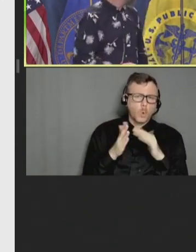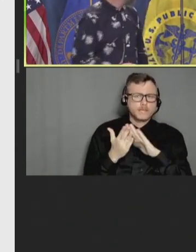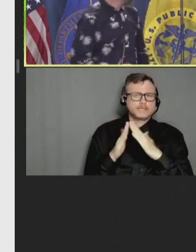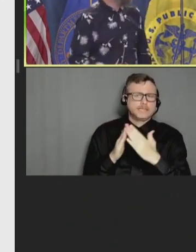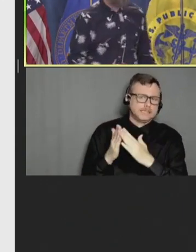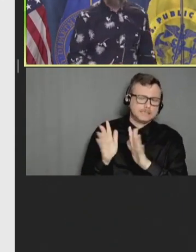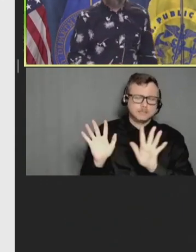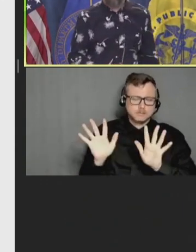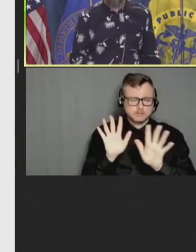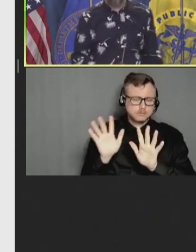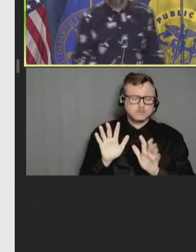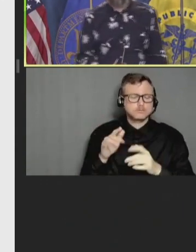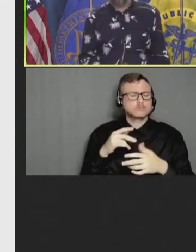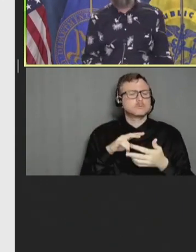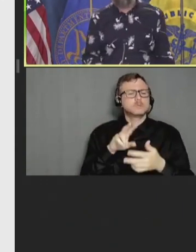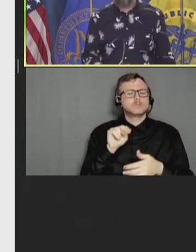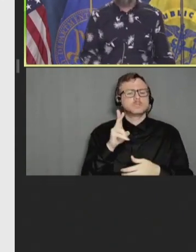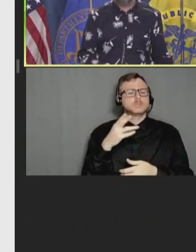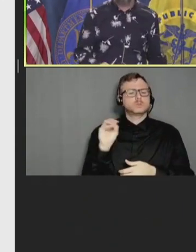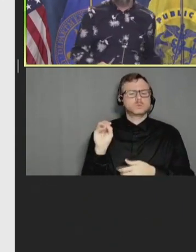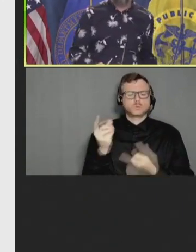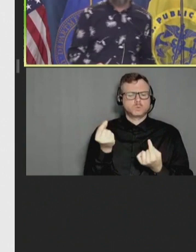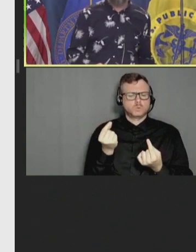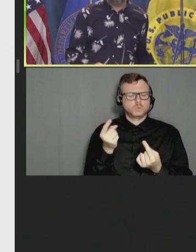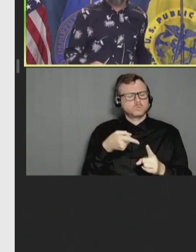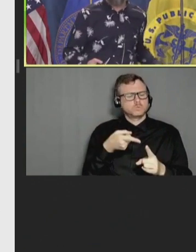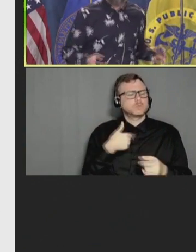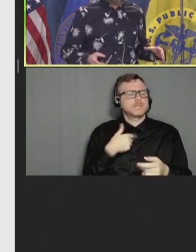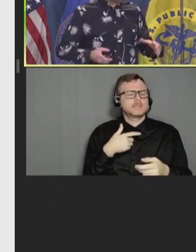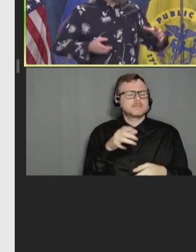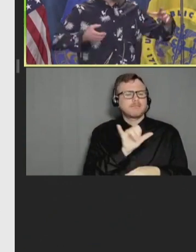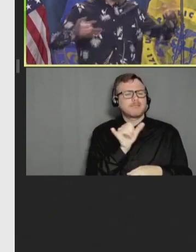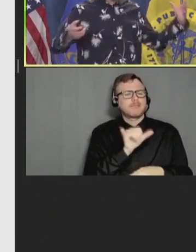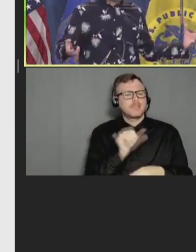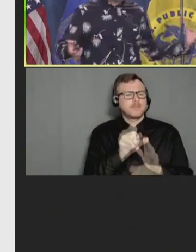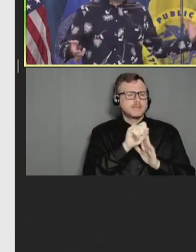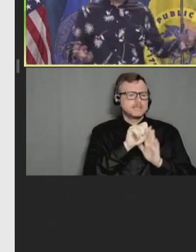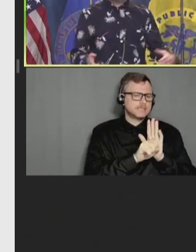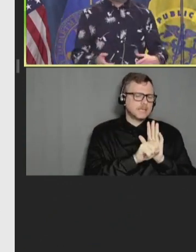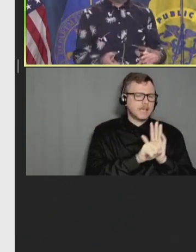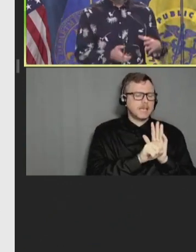And really what NACCHO does is, it functions like a state health department. There's an